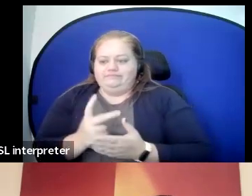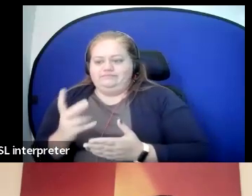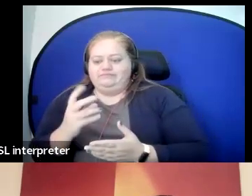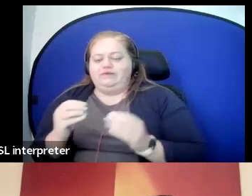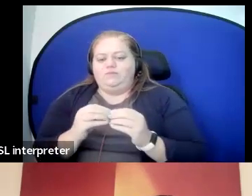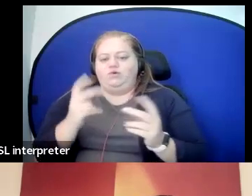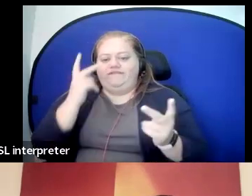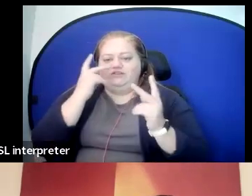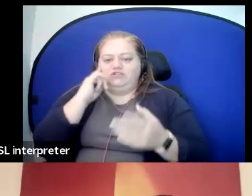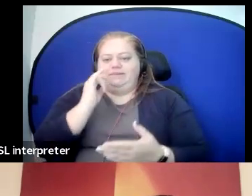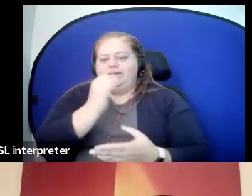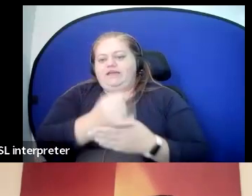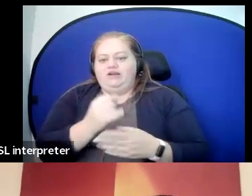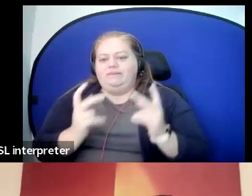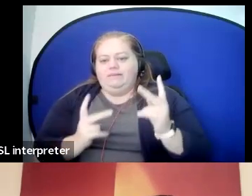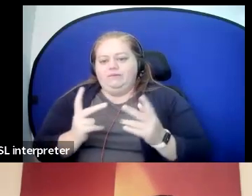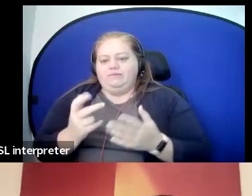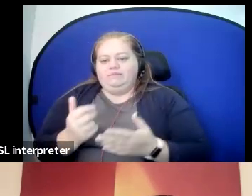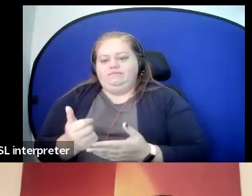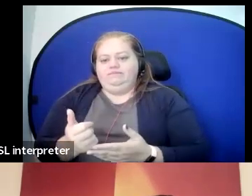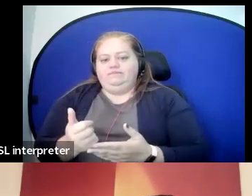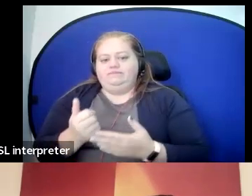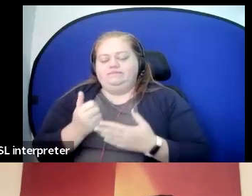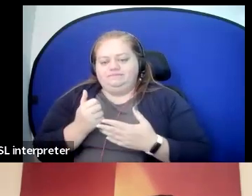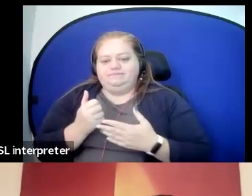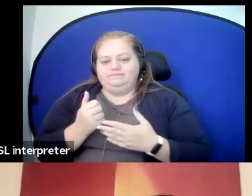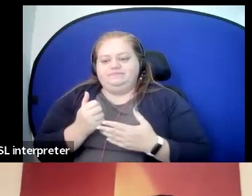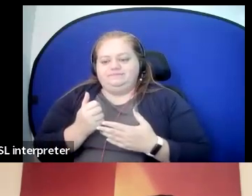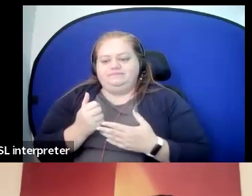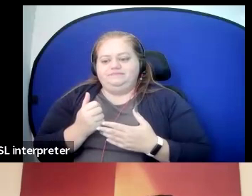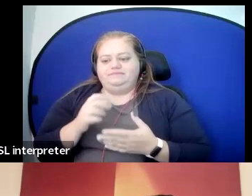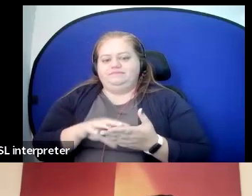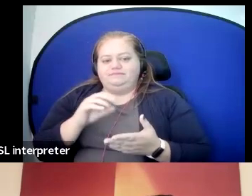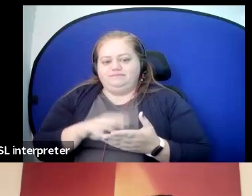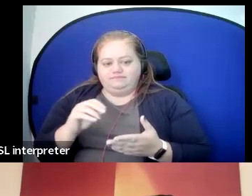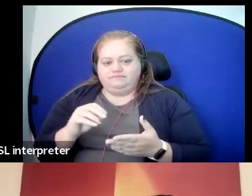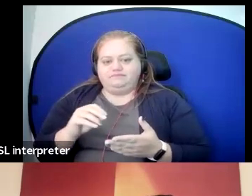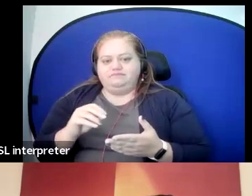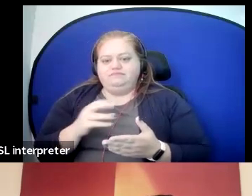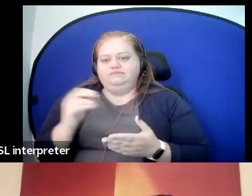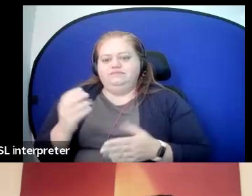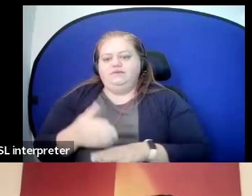impaired individuals help us learn and improve our tool.